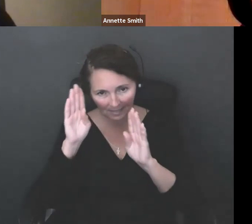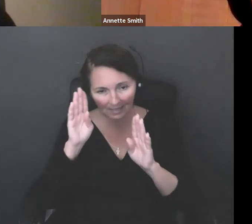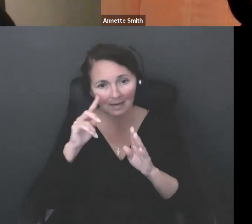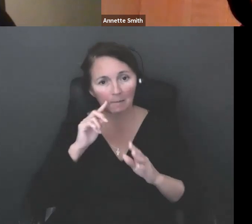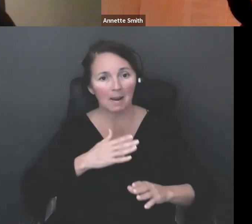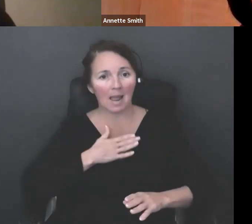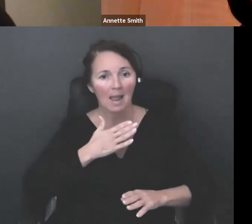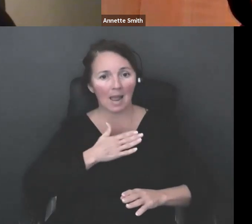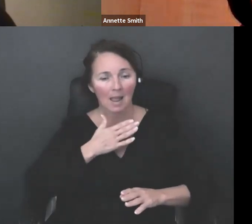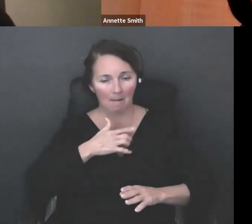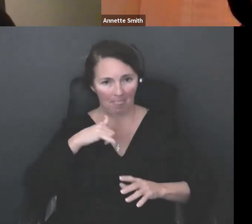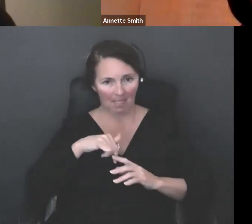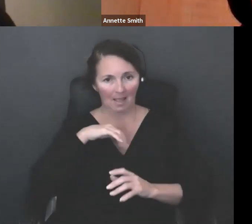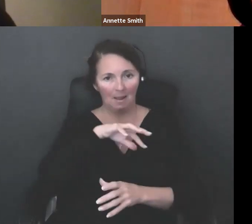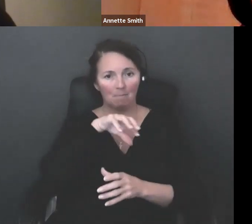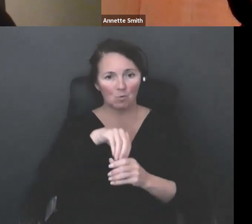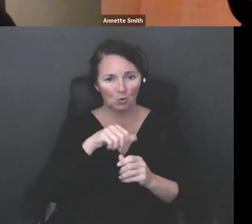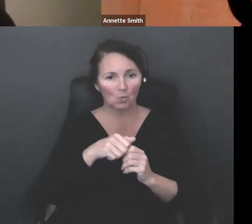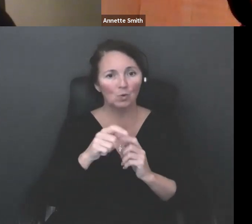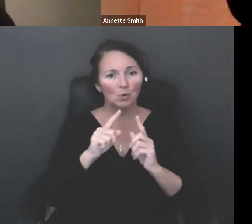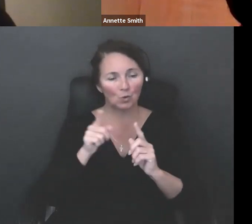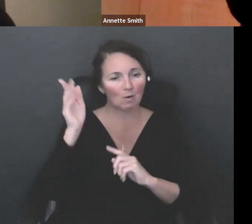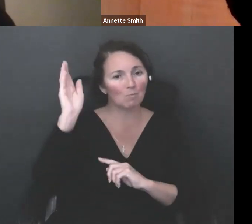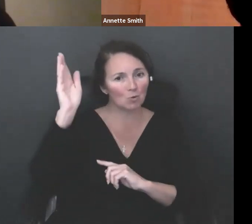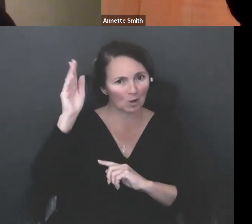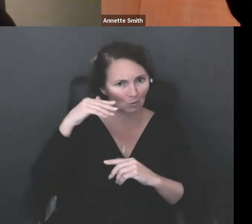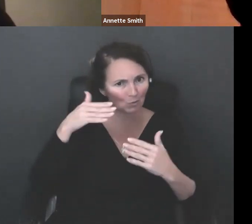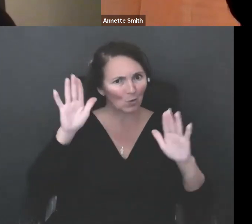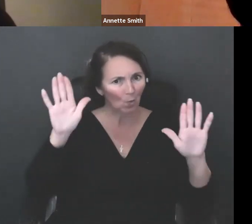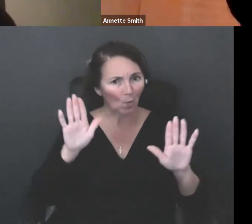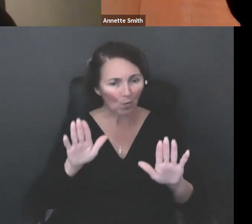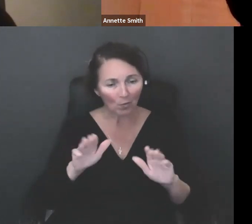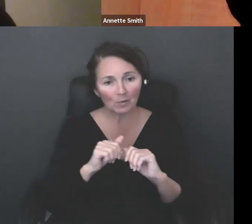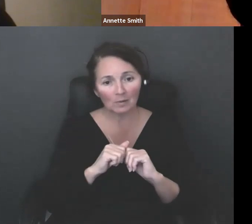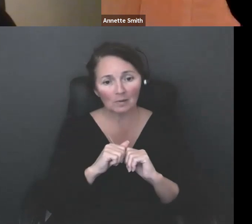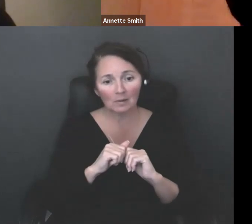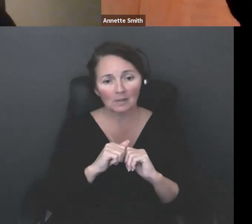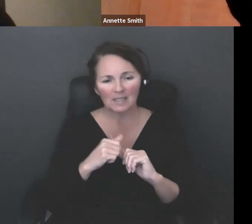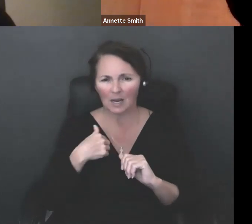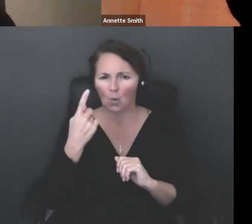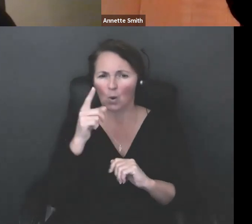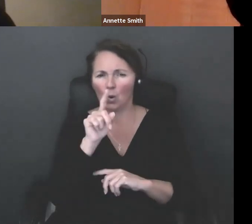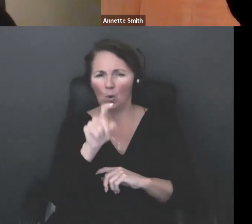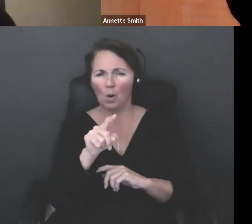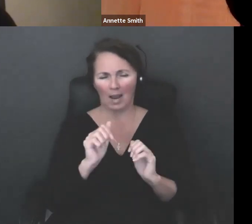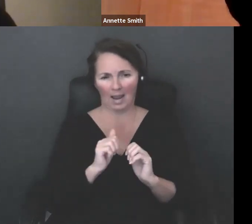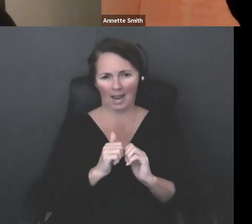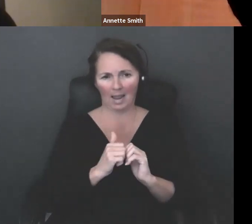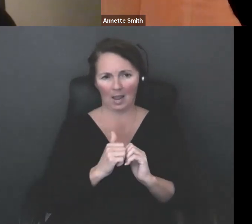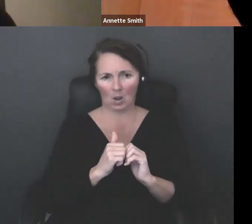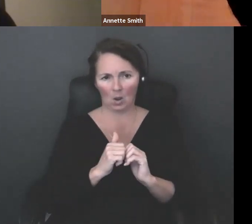Yeah. Good evening Shira, good evening. I'm really glad to have been participating in this presentation, it was really